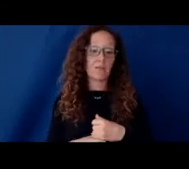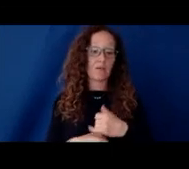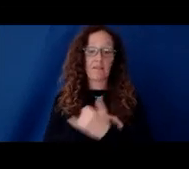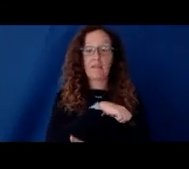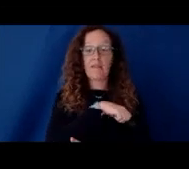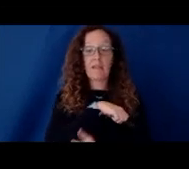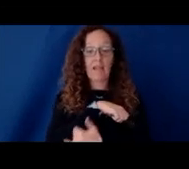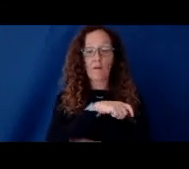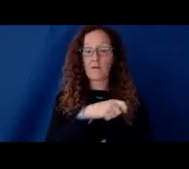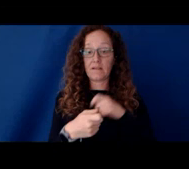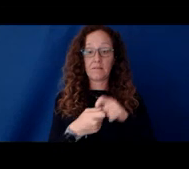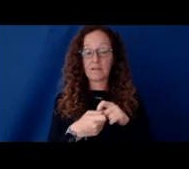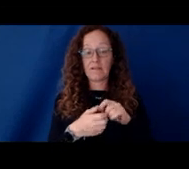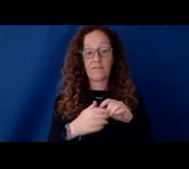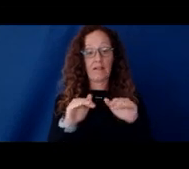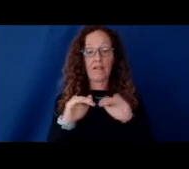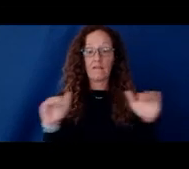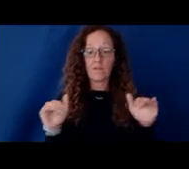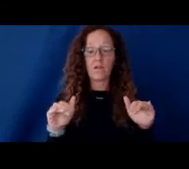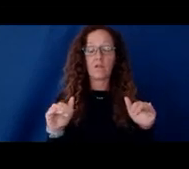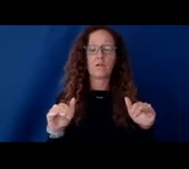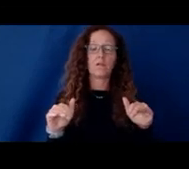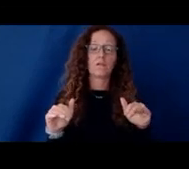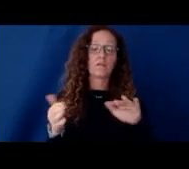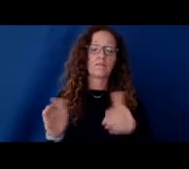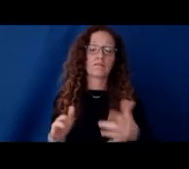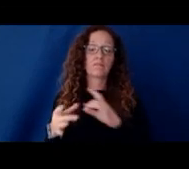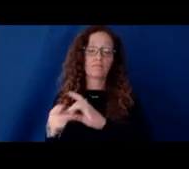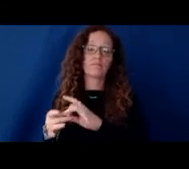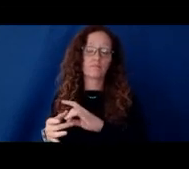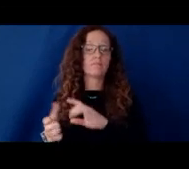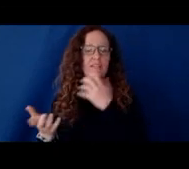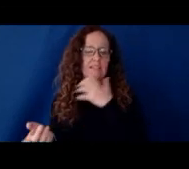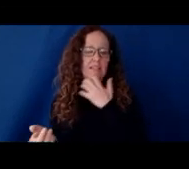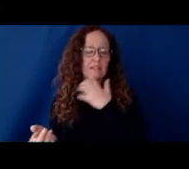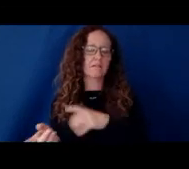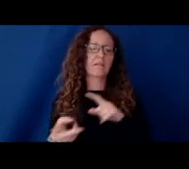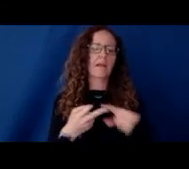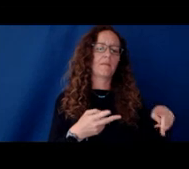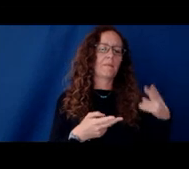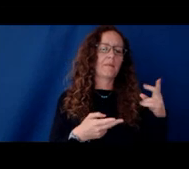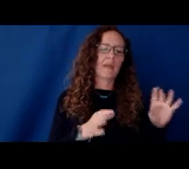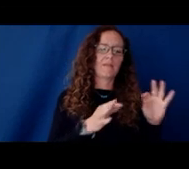and the PHAD values were instrumental in determining health-based thresholds associated